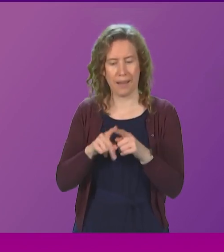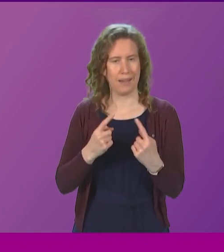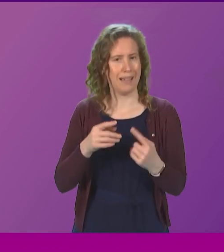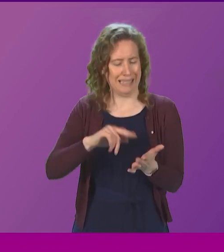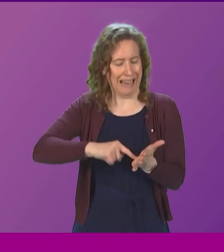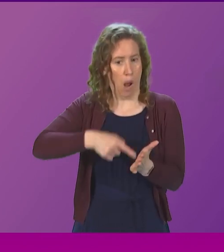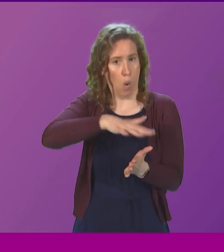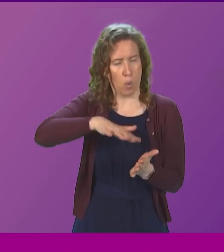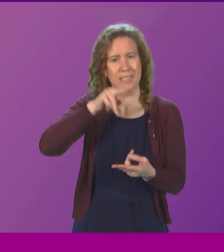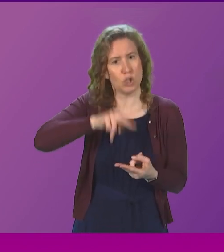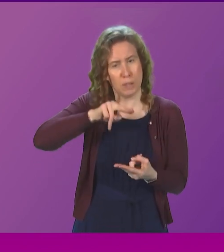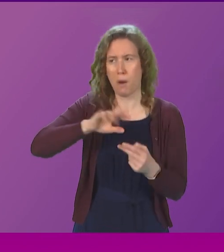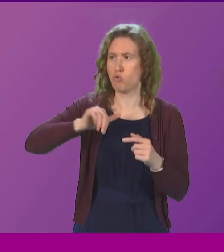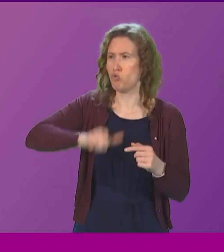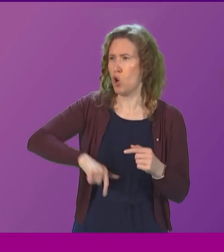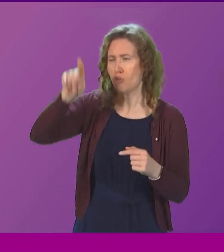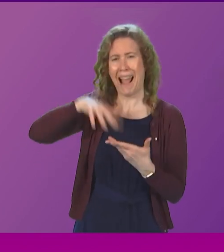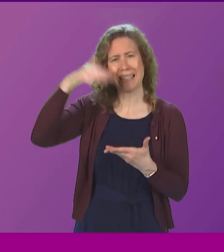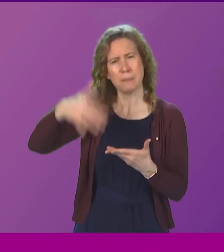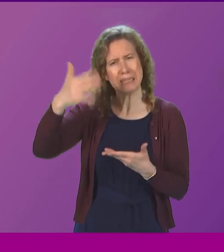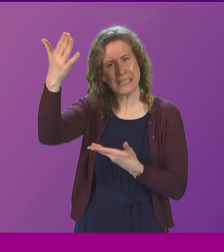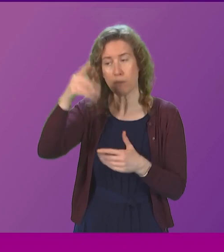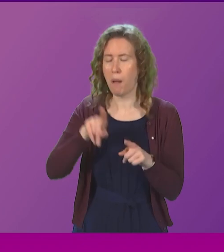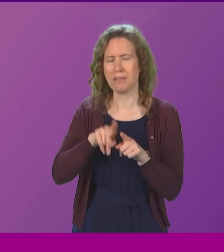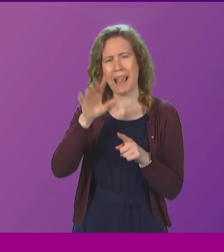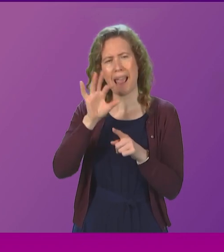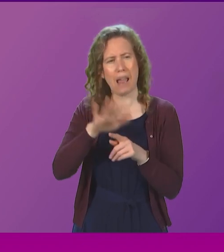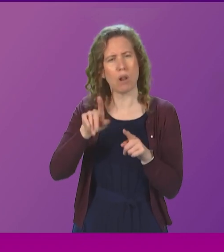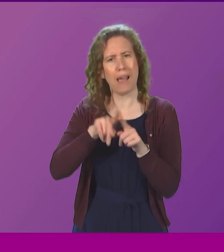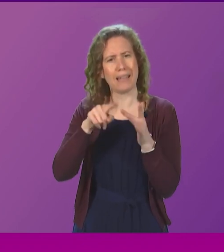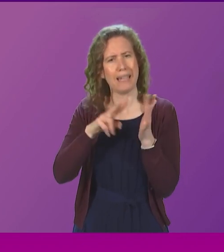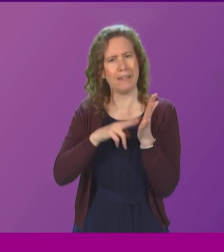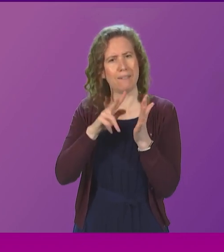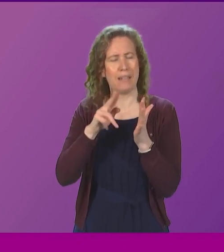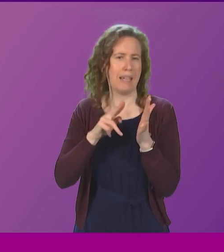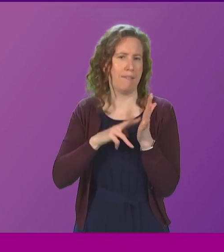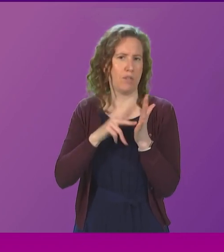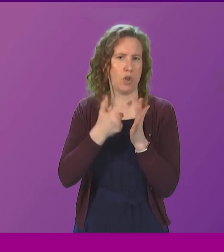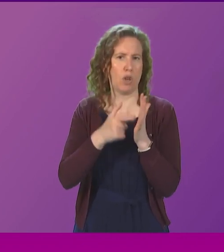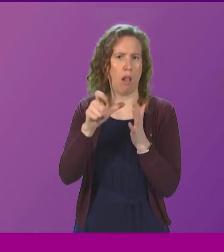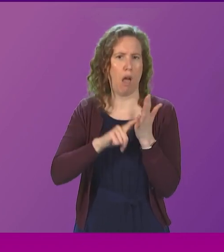rural areas, and in areas such as Inverclyde in particular, with the Competition and Markets